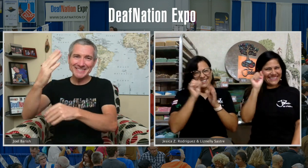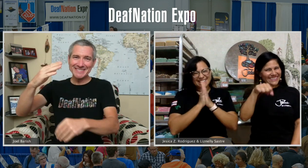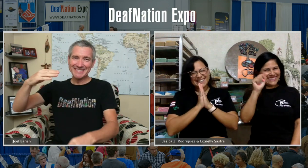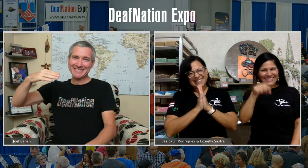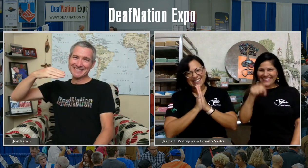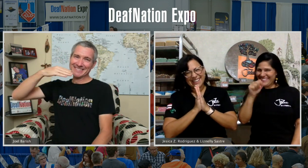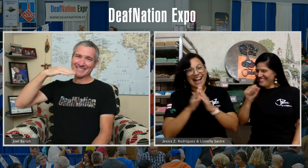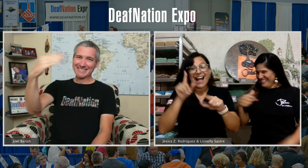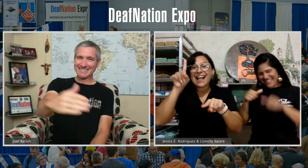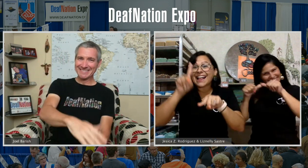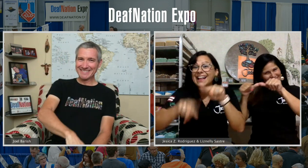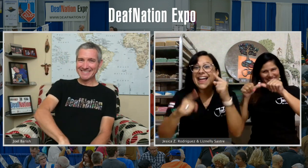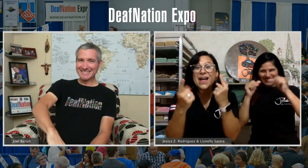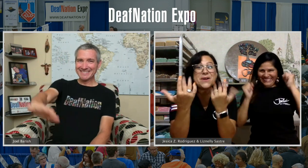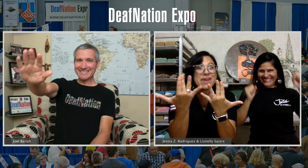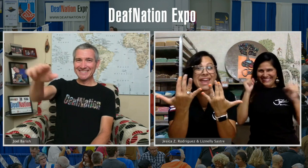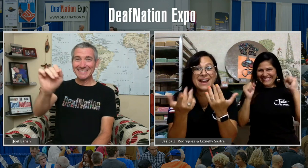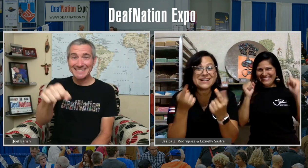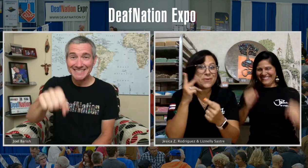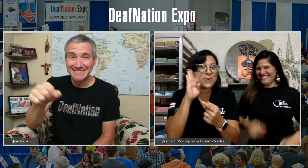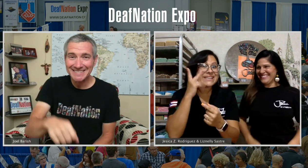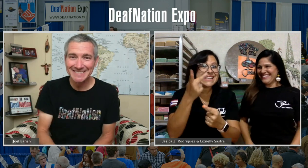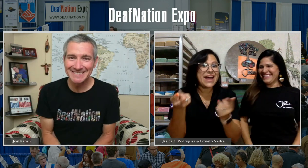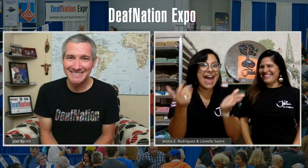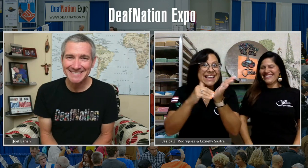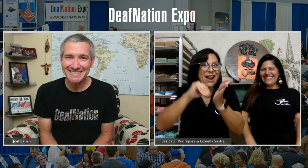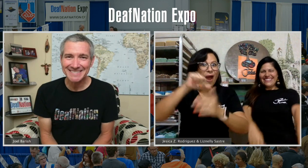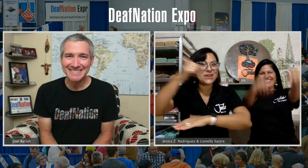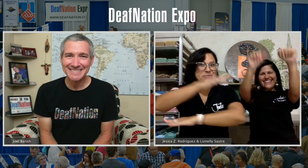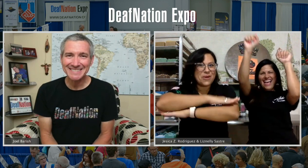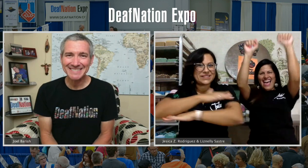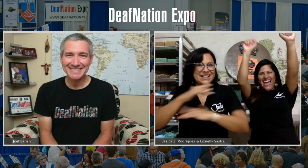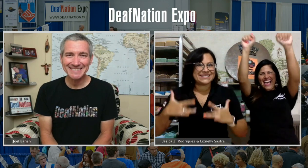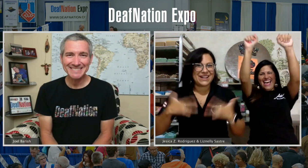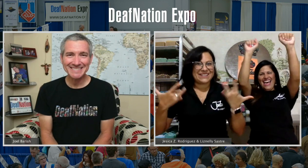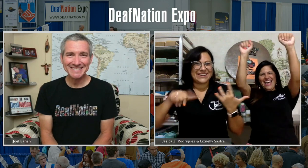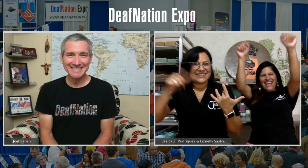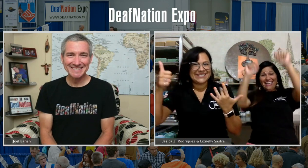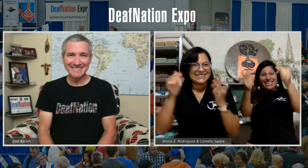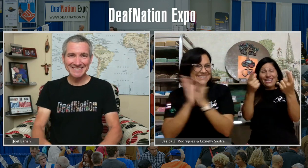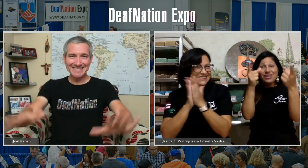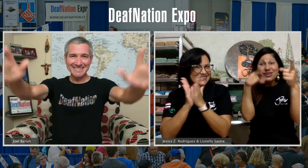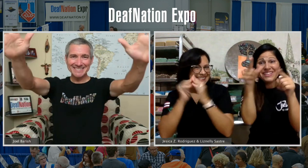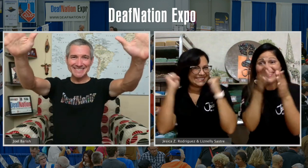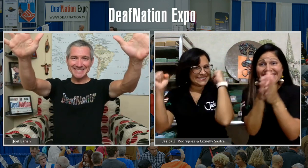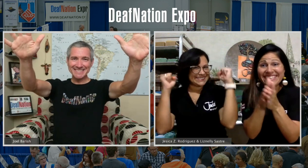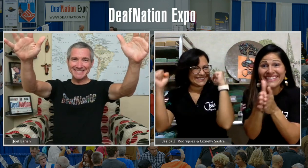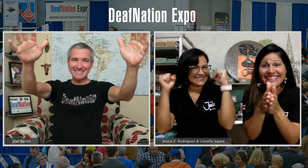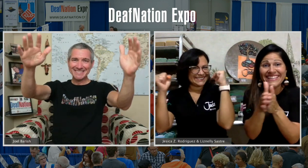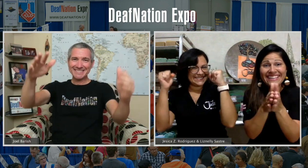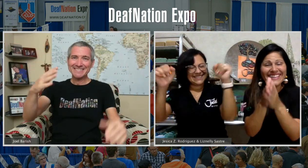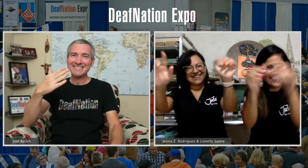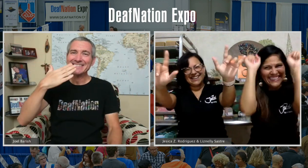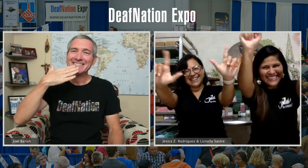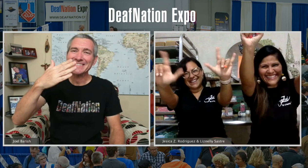Both: Yes! Can’t wait to see you again at next DeafNation Expo event, we’re thrilled! Are you ready?